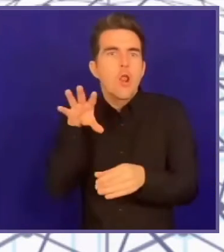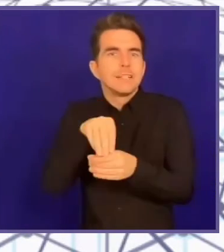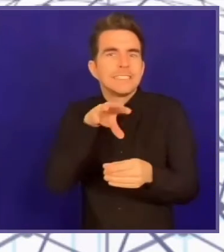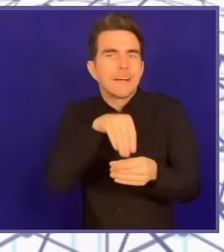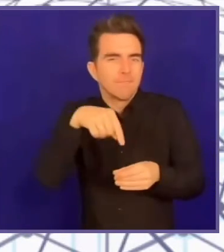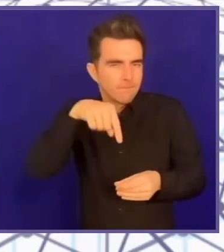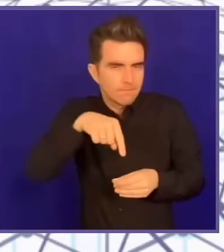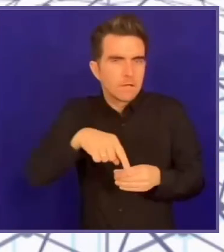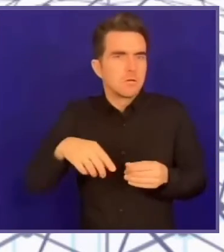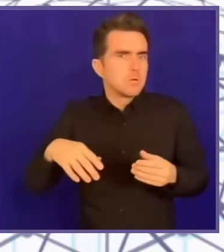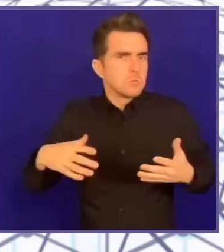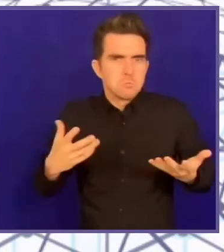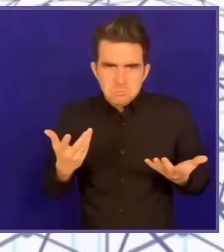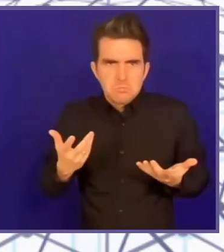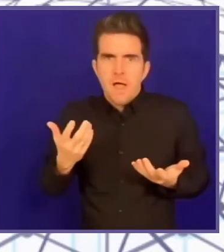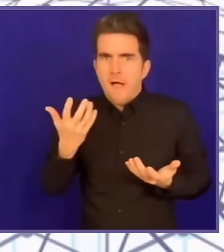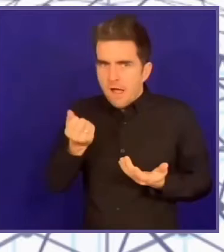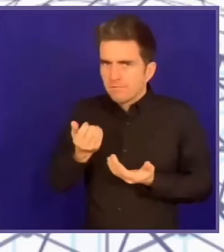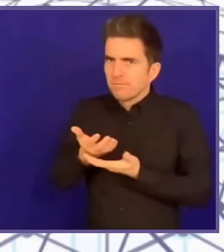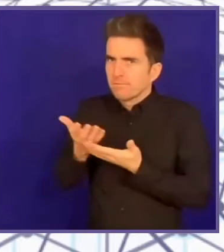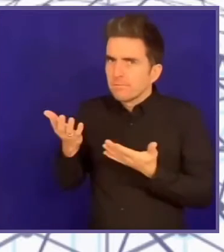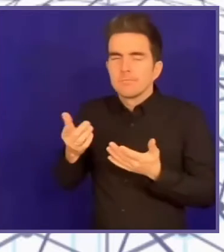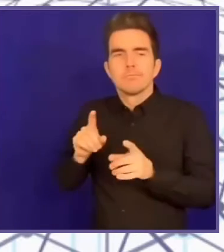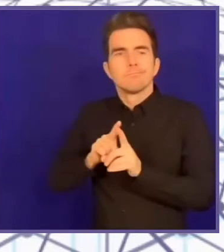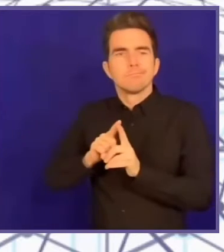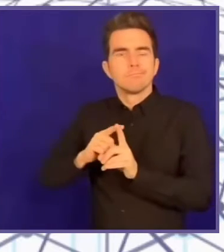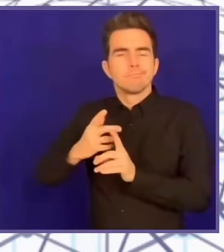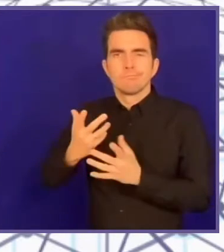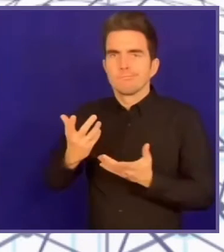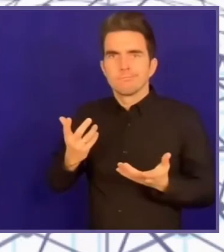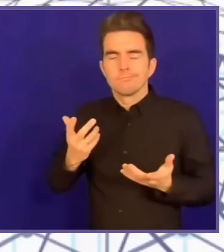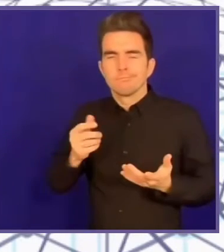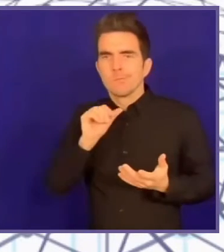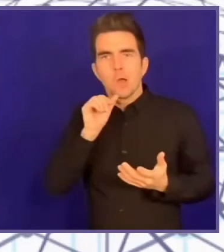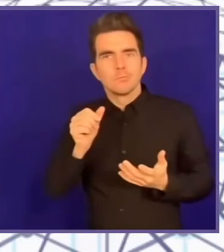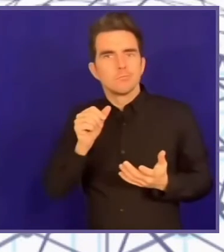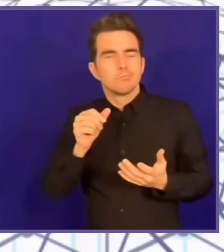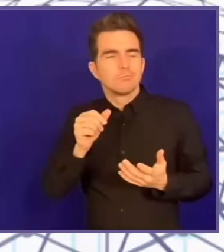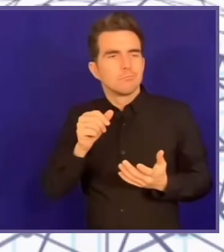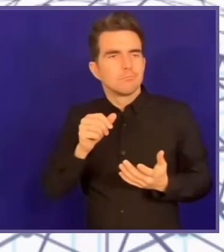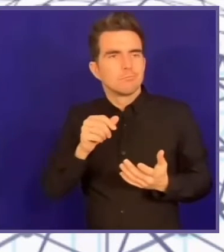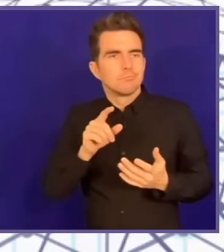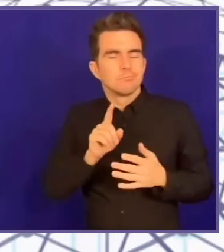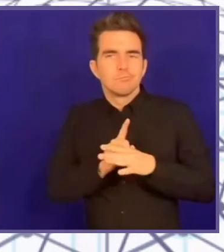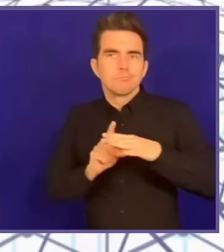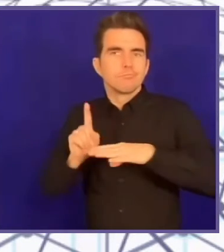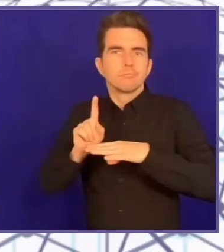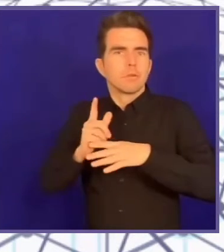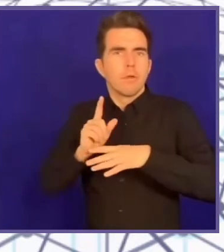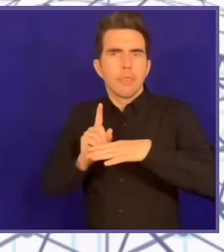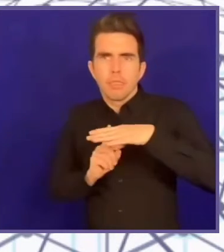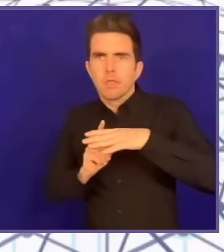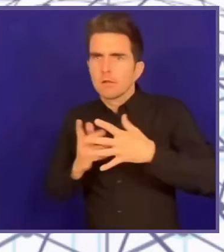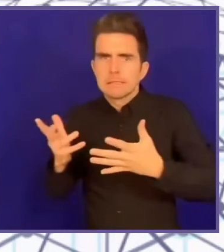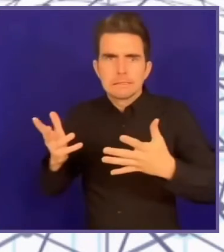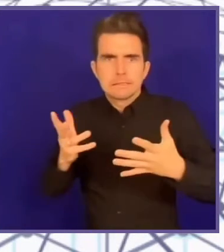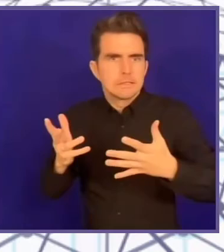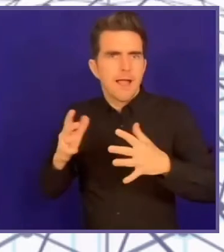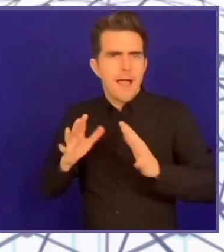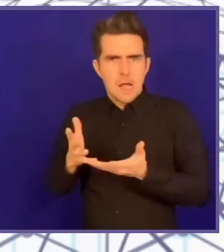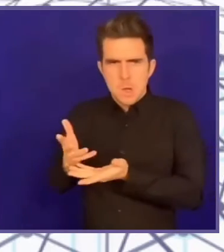research adventures have taken me and where the complex intersections between disability and